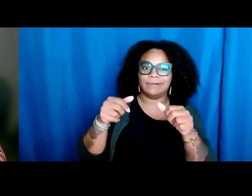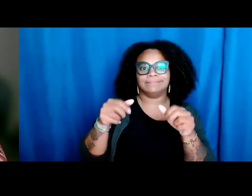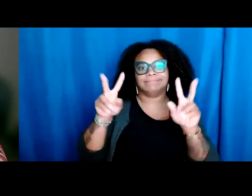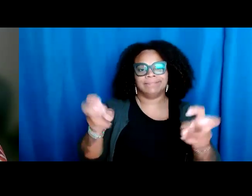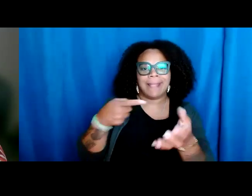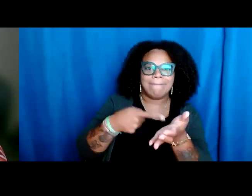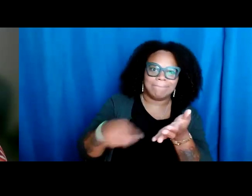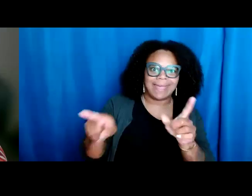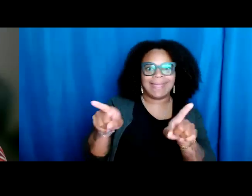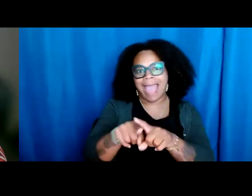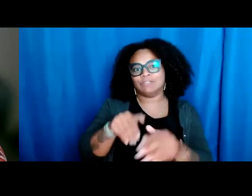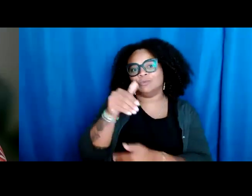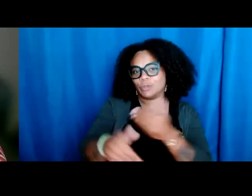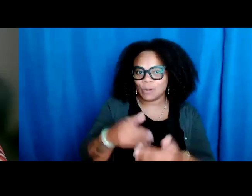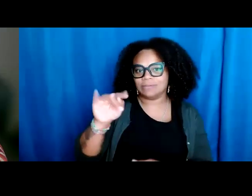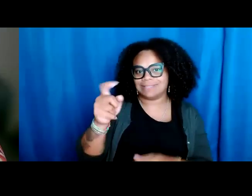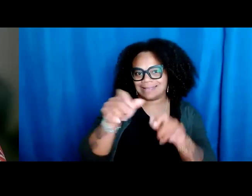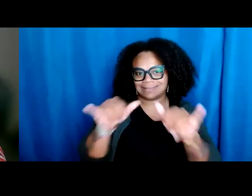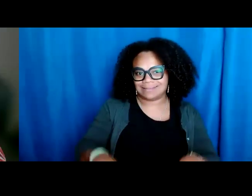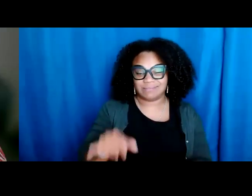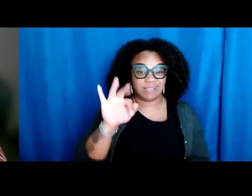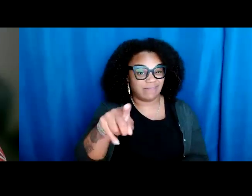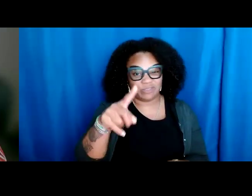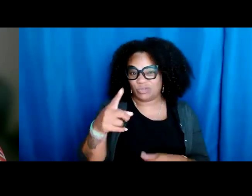If you don't make your quarterly payments, or if you under-pay your